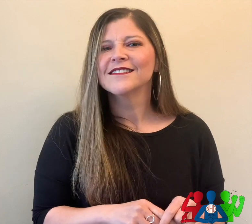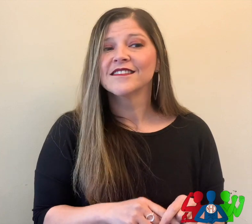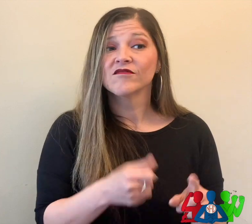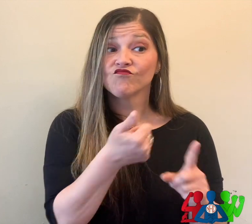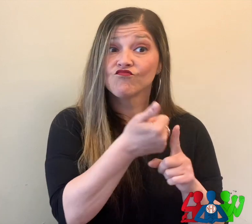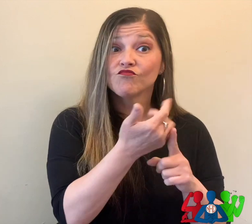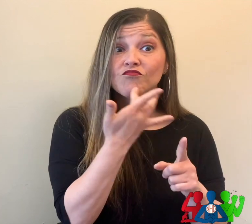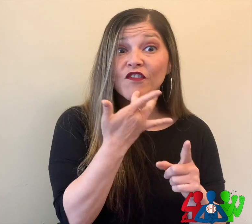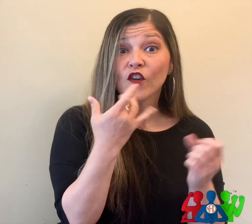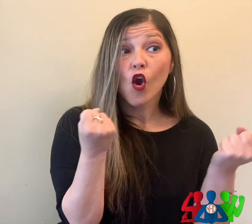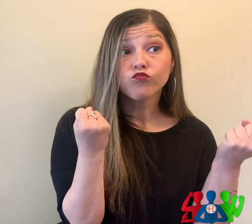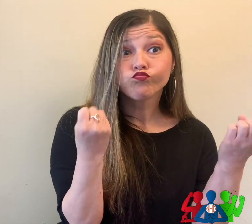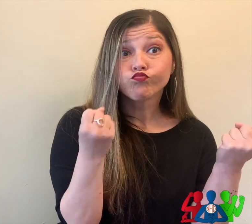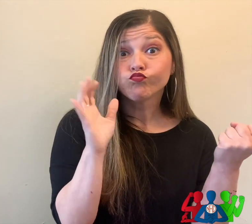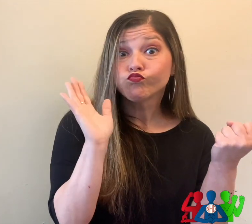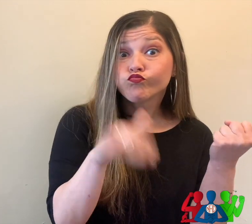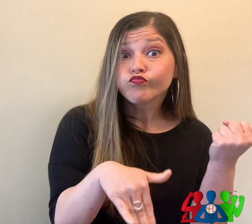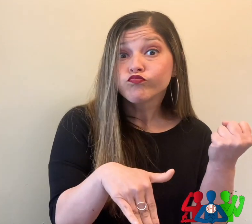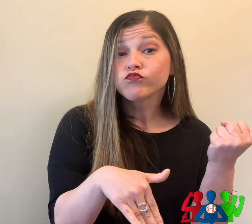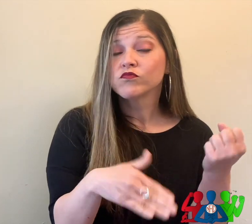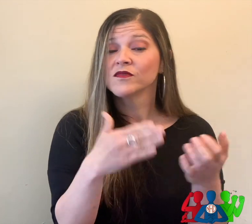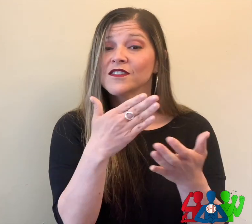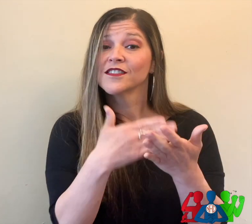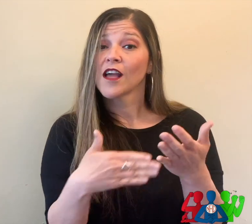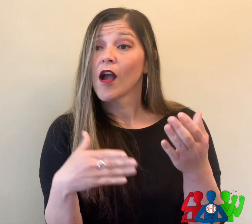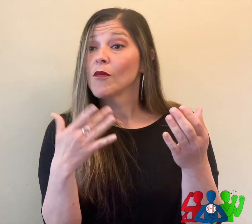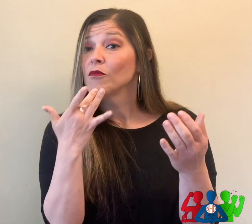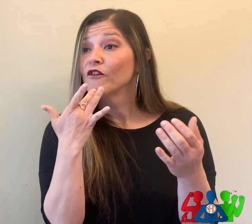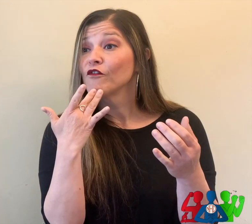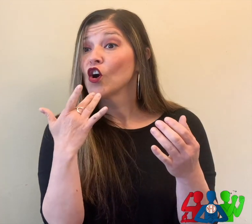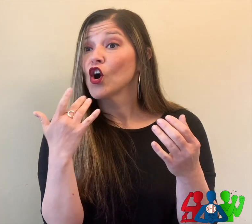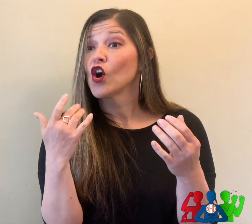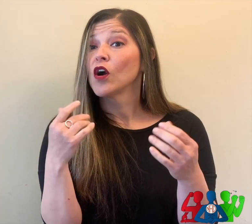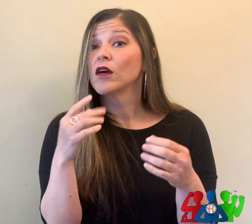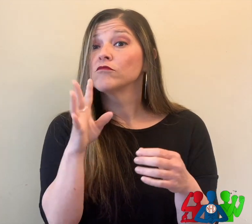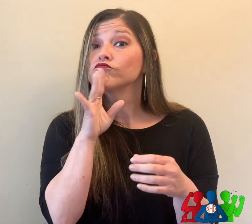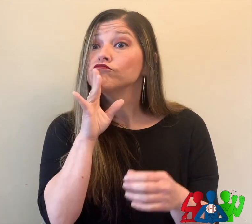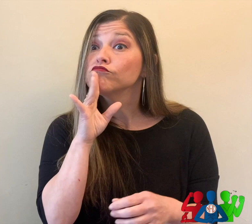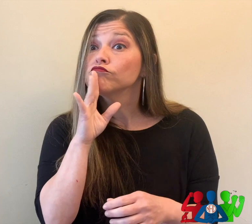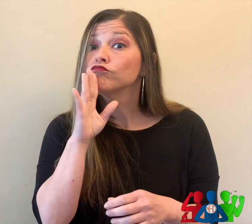realize that it's okay that we each have a different journey. Some of us may prefer to use